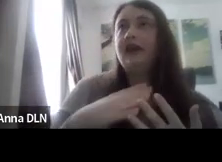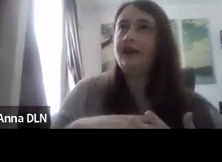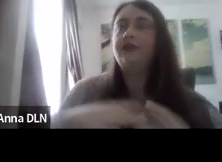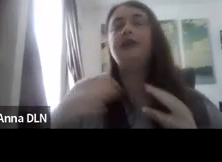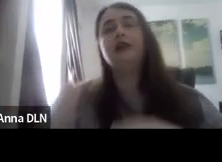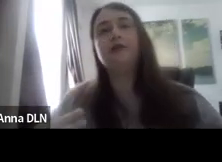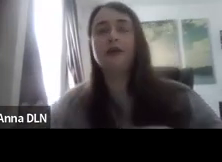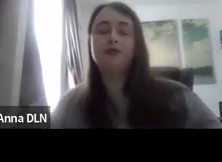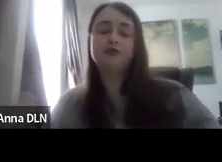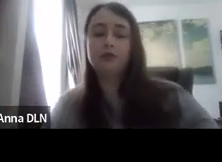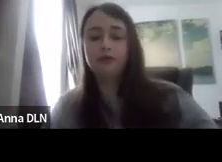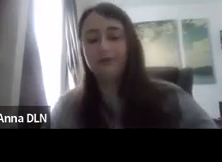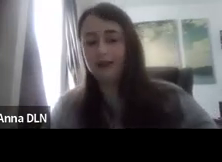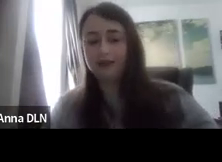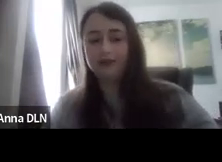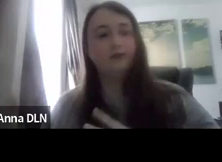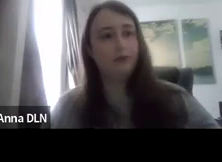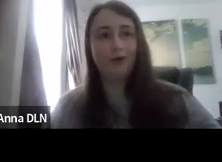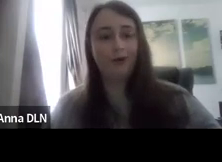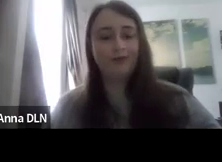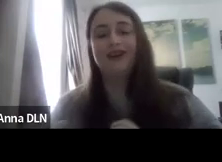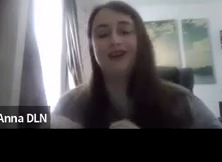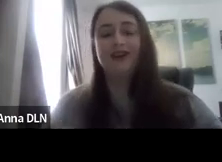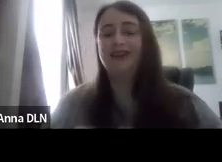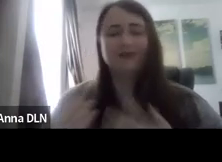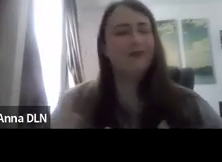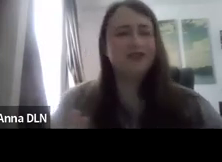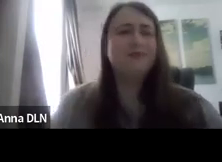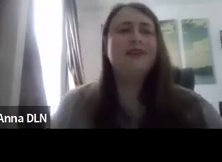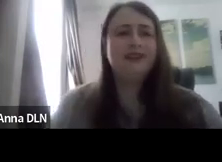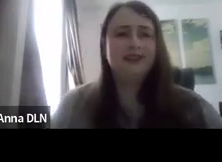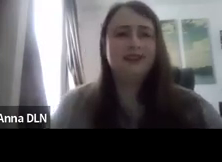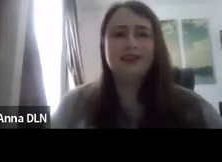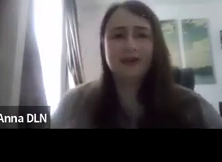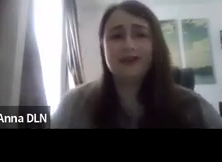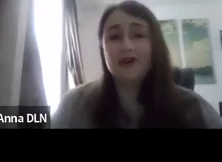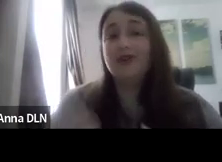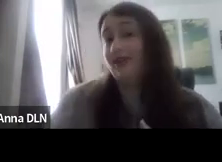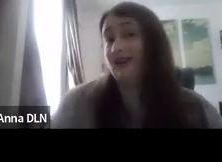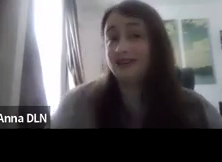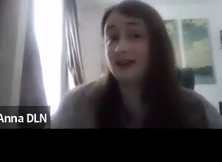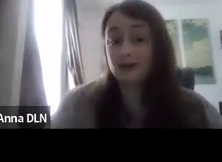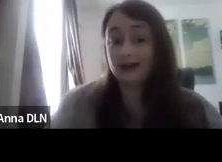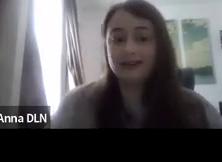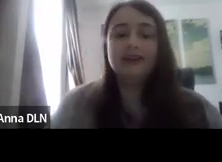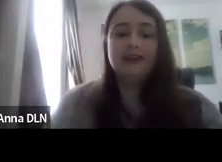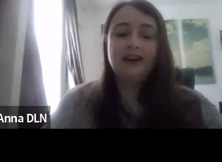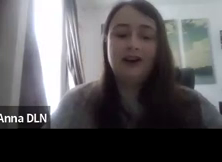and that a leave of absence wouldn't fix the problem. And what GP needs is going to know that they need to say all that.